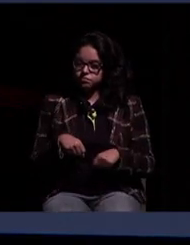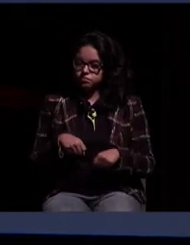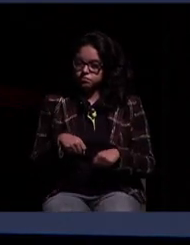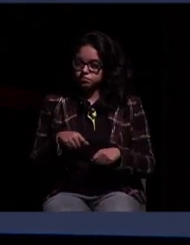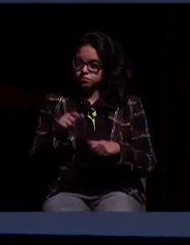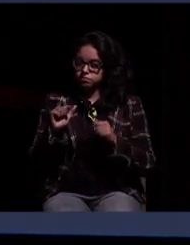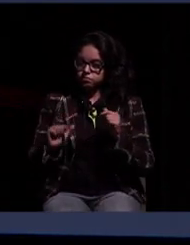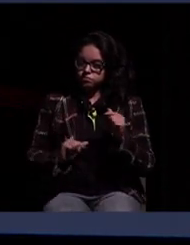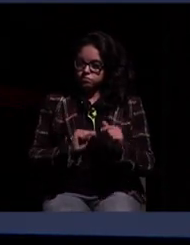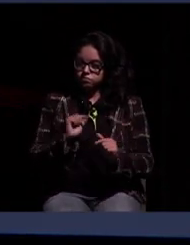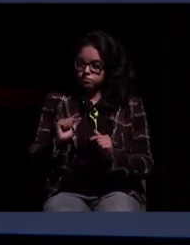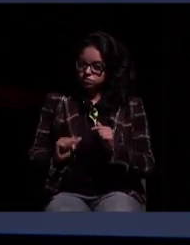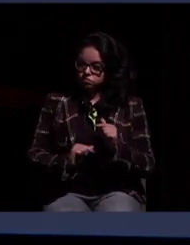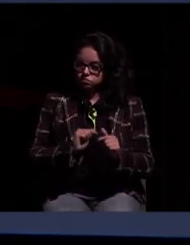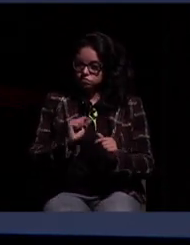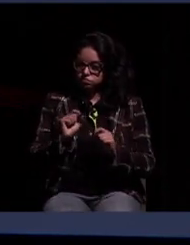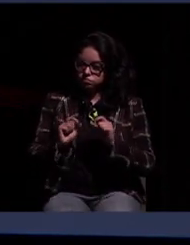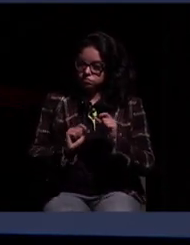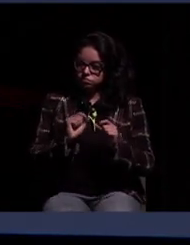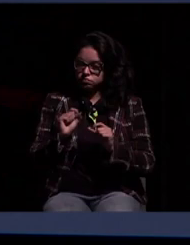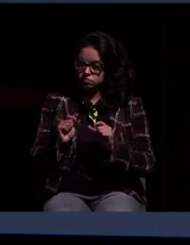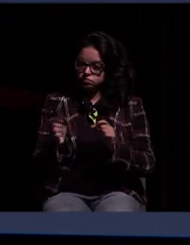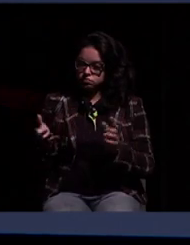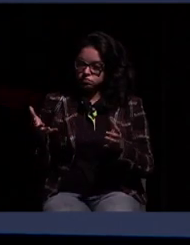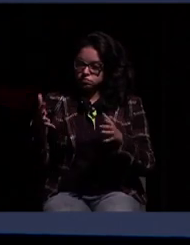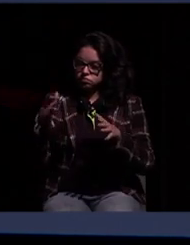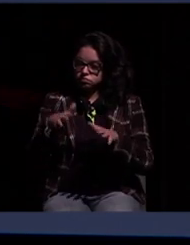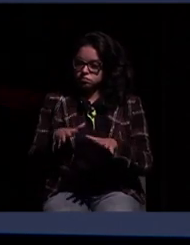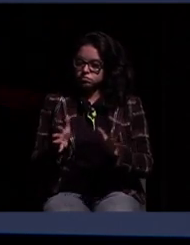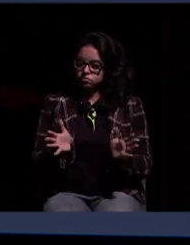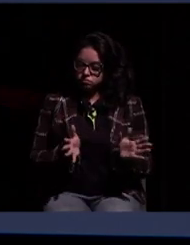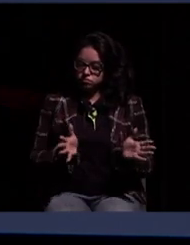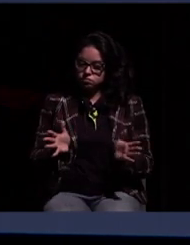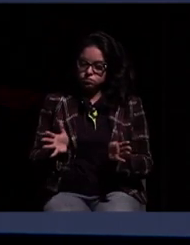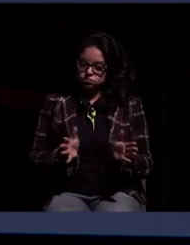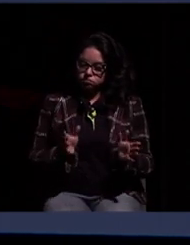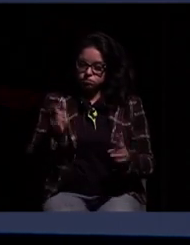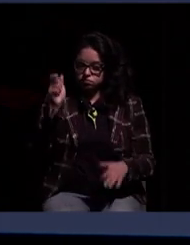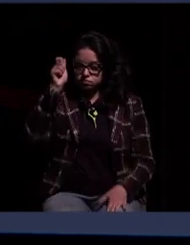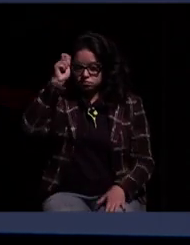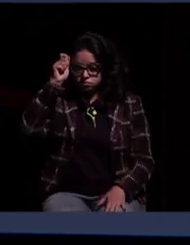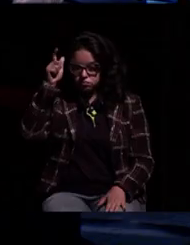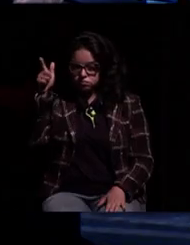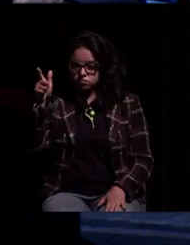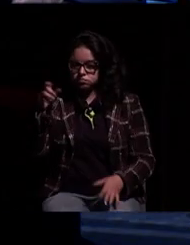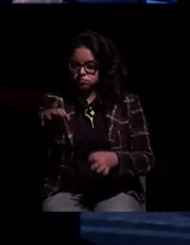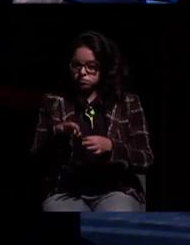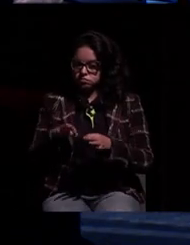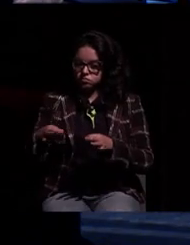of immersion in a culture far away from mine,